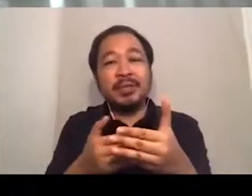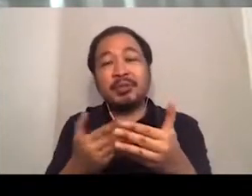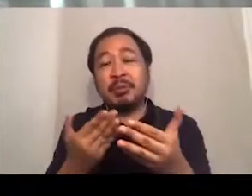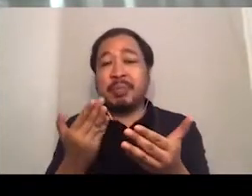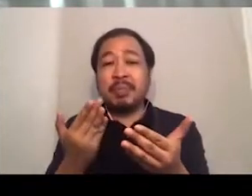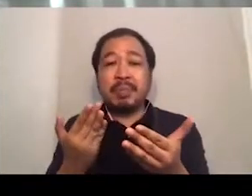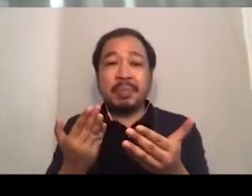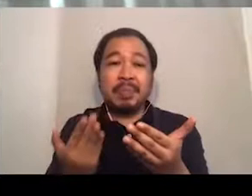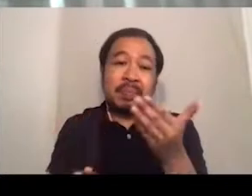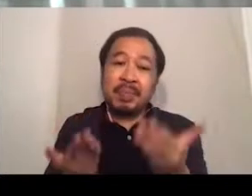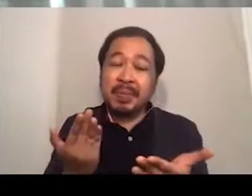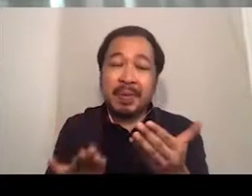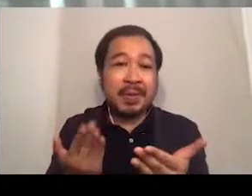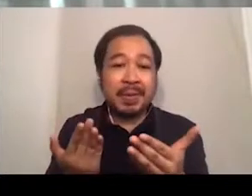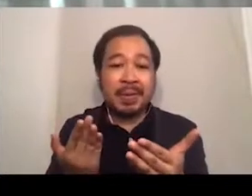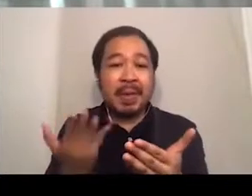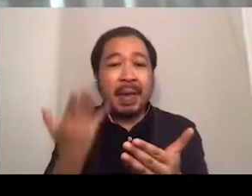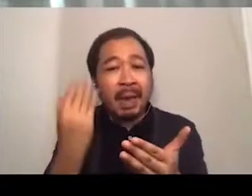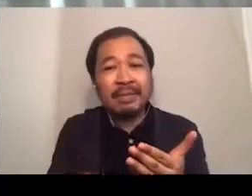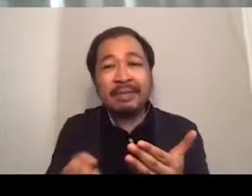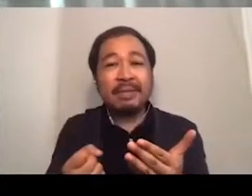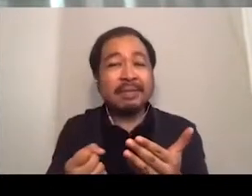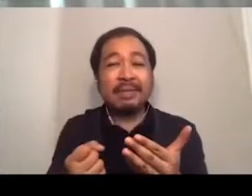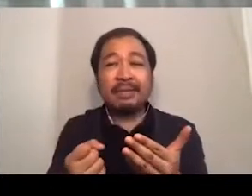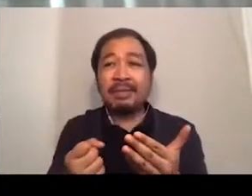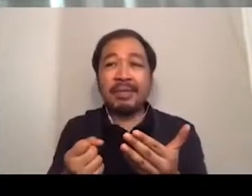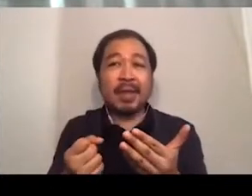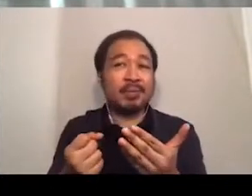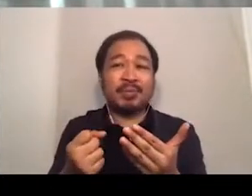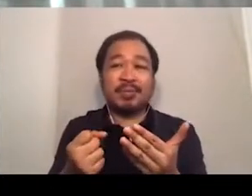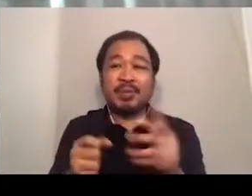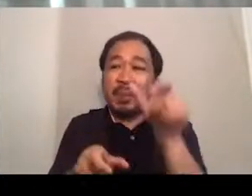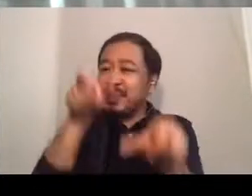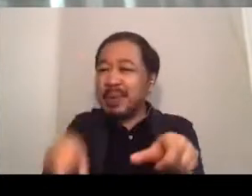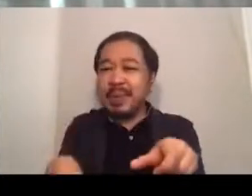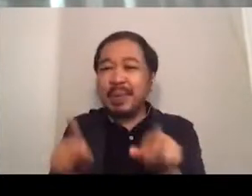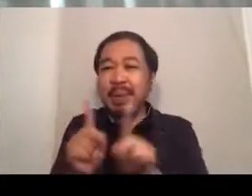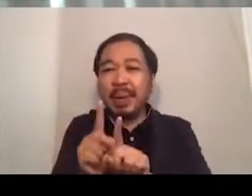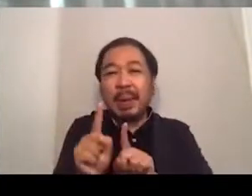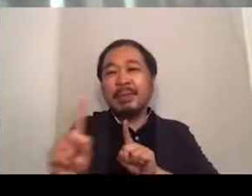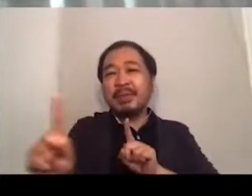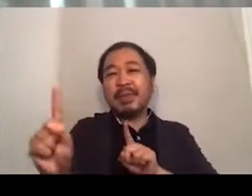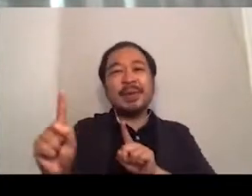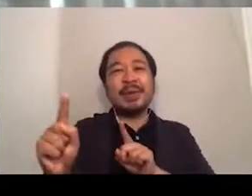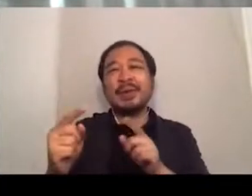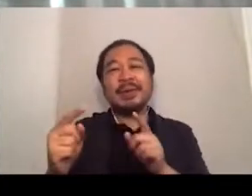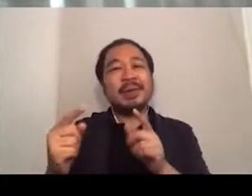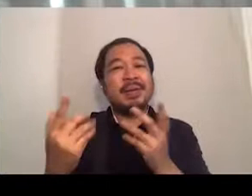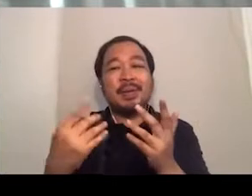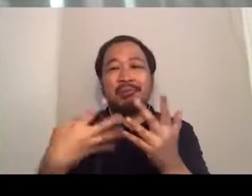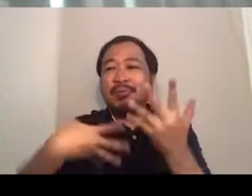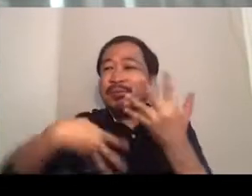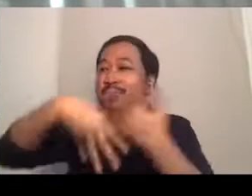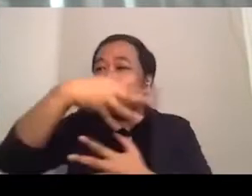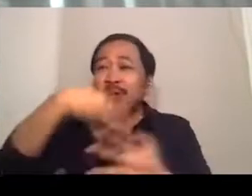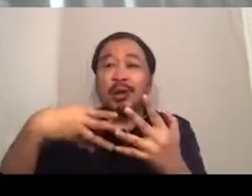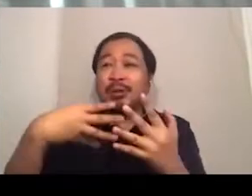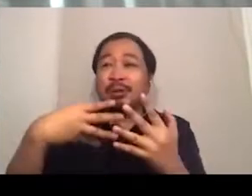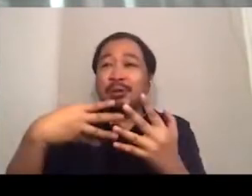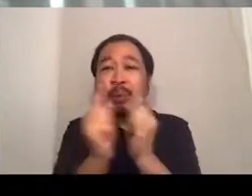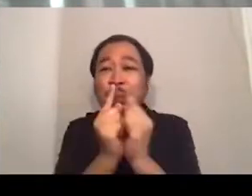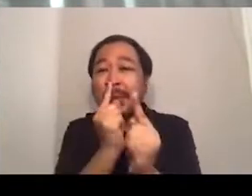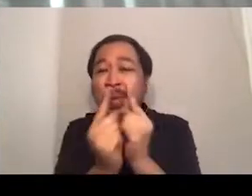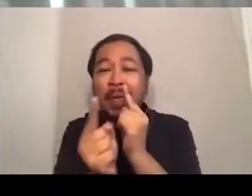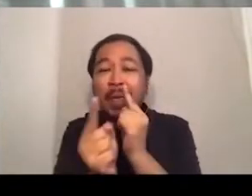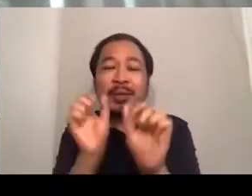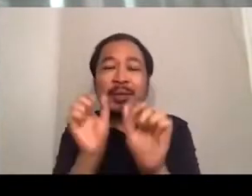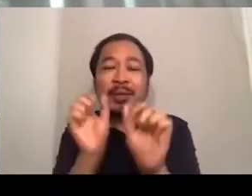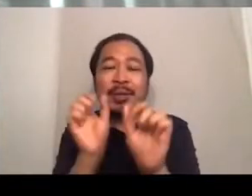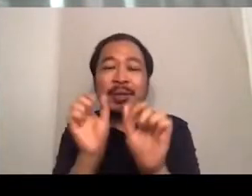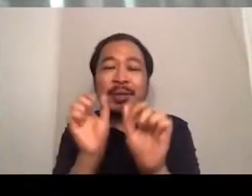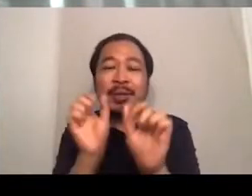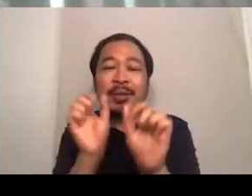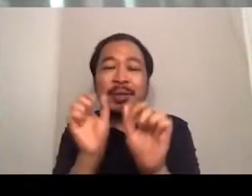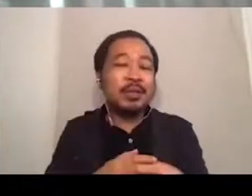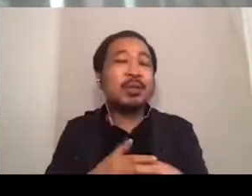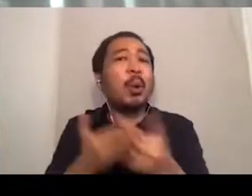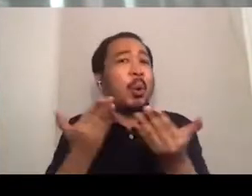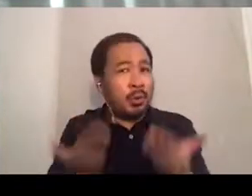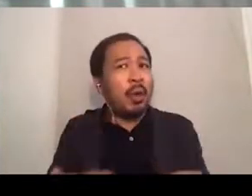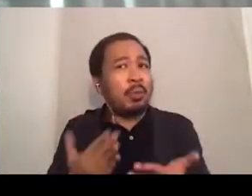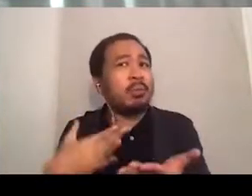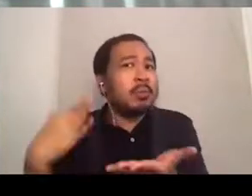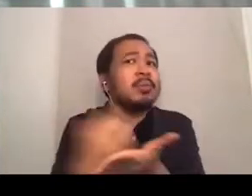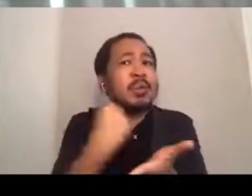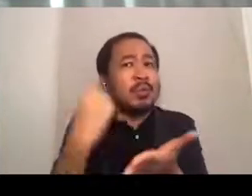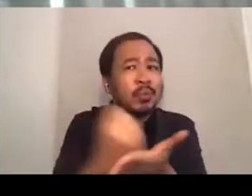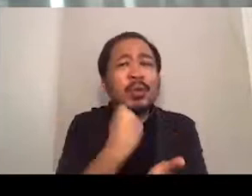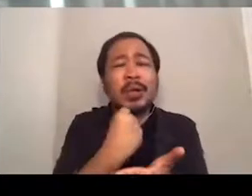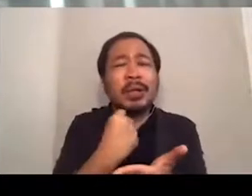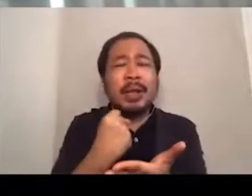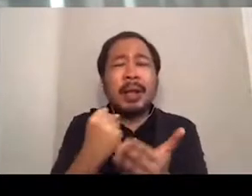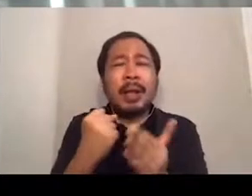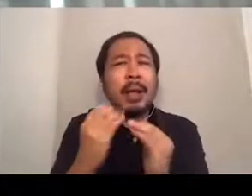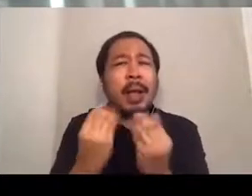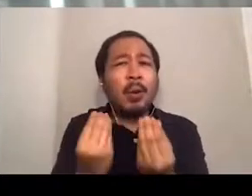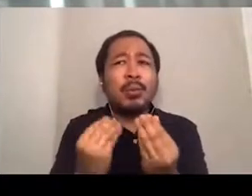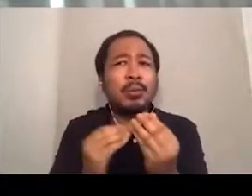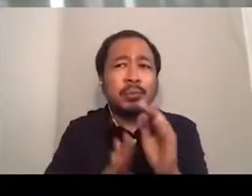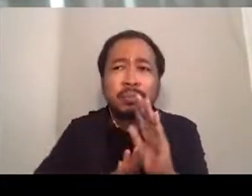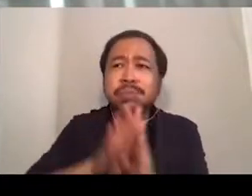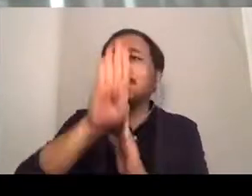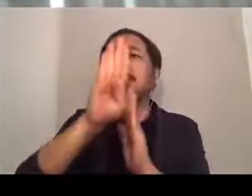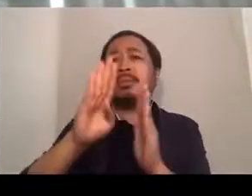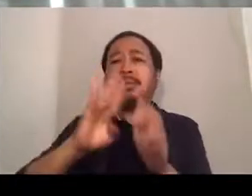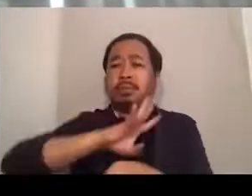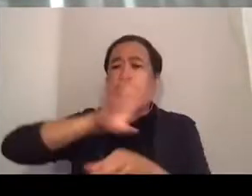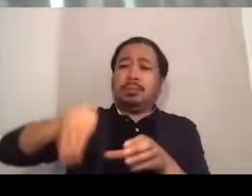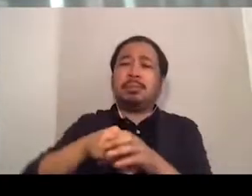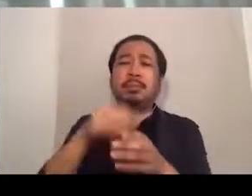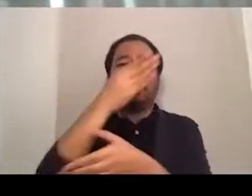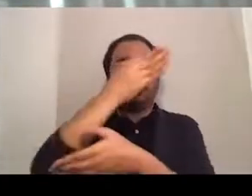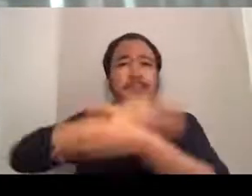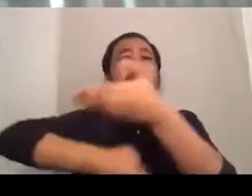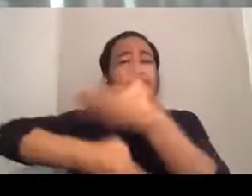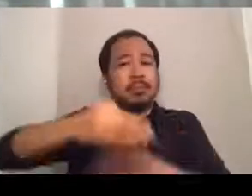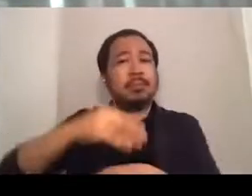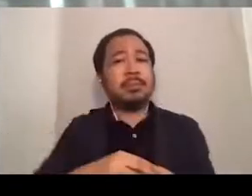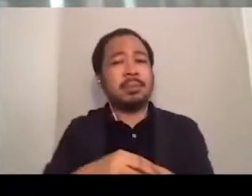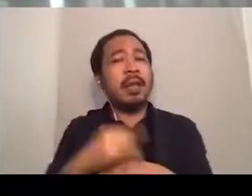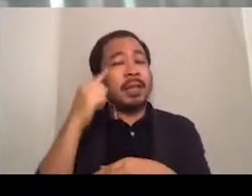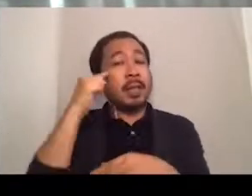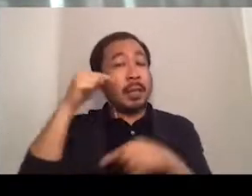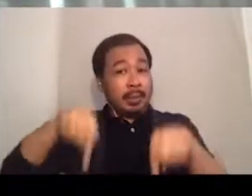So, I believe this webinar really reminds us to ask ourselves to rethink that we want to create a new normal or we want to be